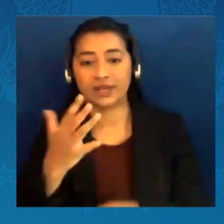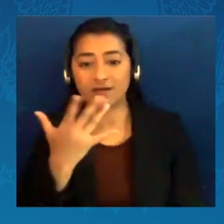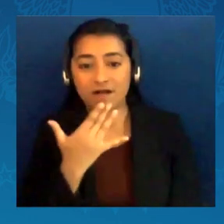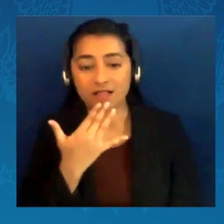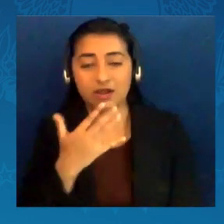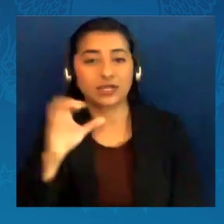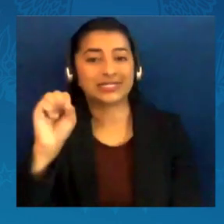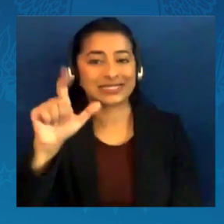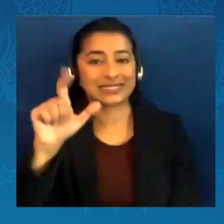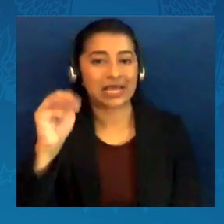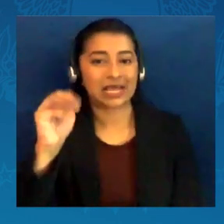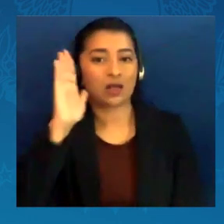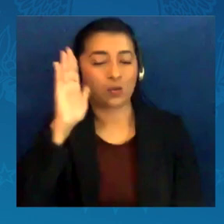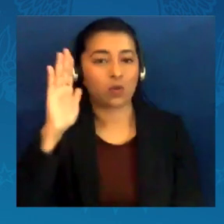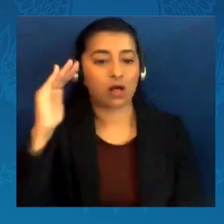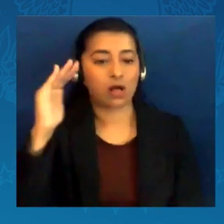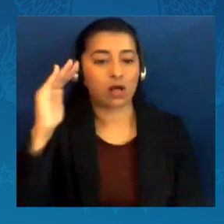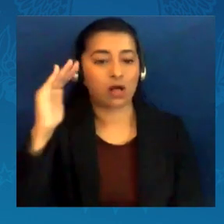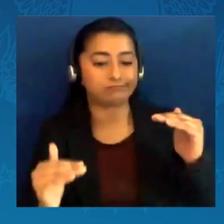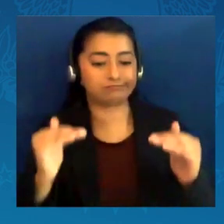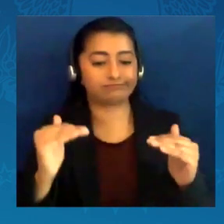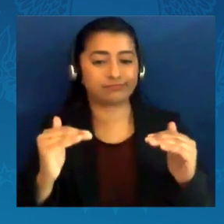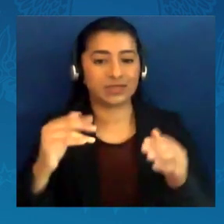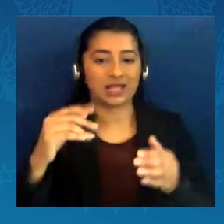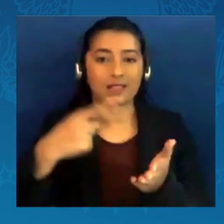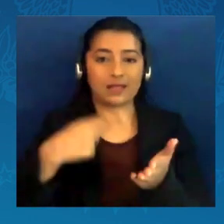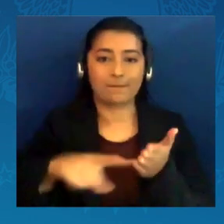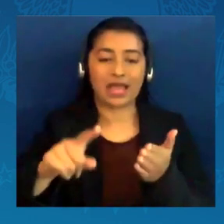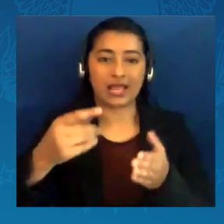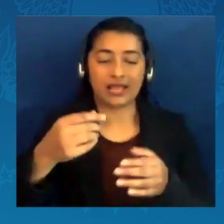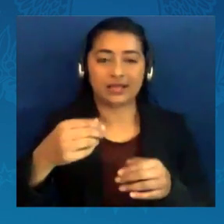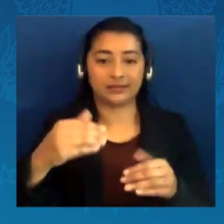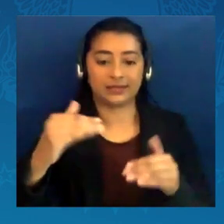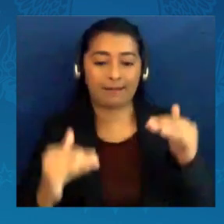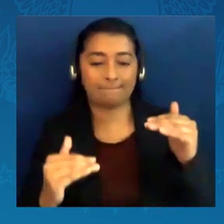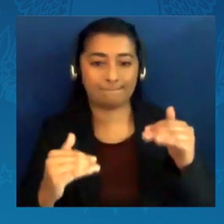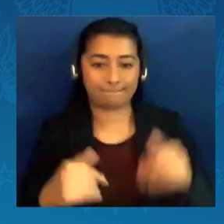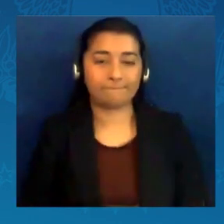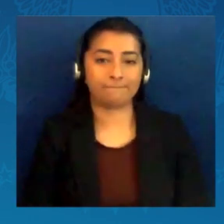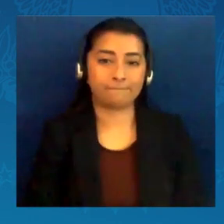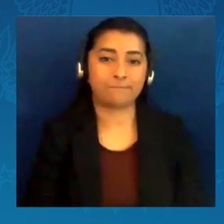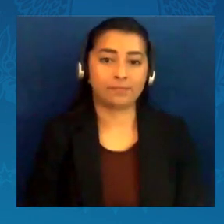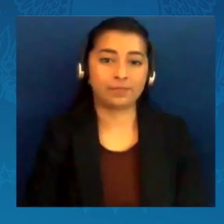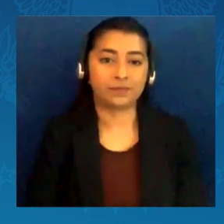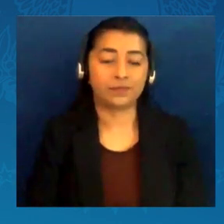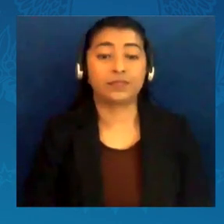And we must ensure that all people are represented in the fields of STEM.